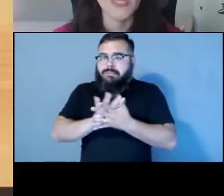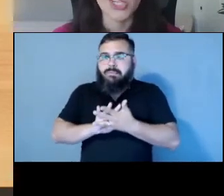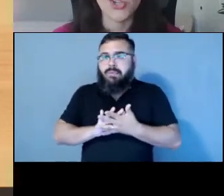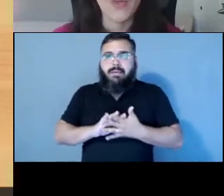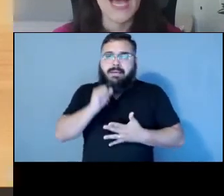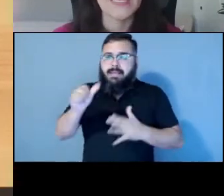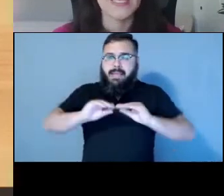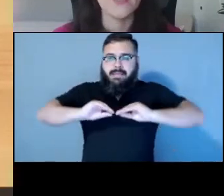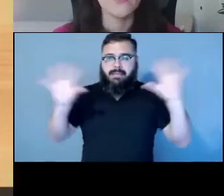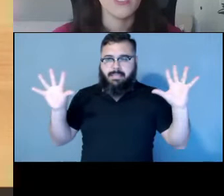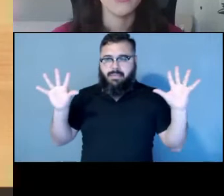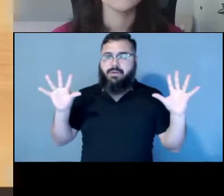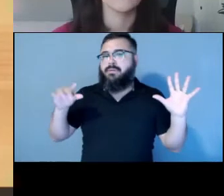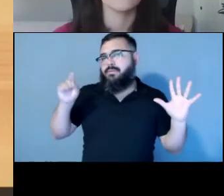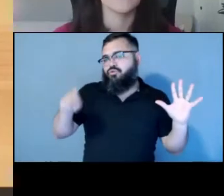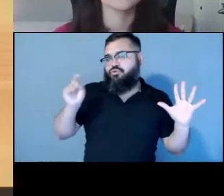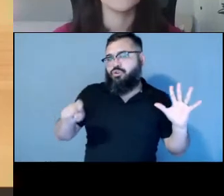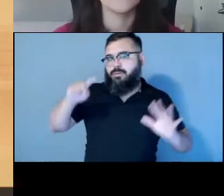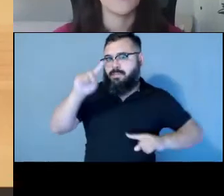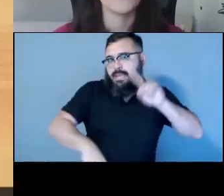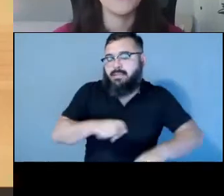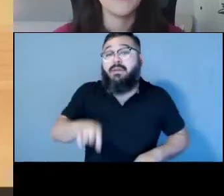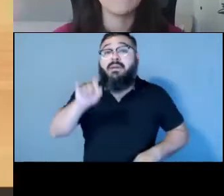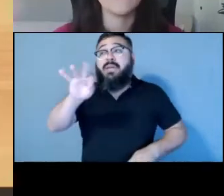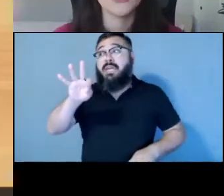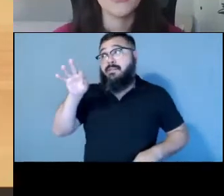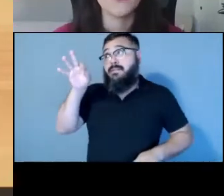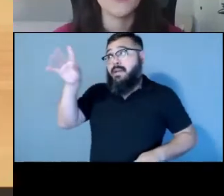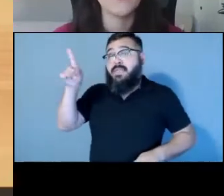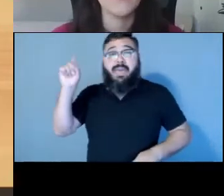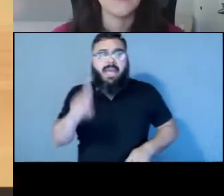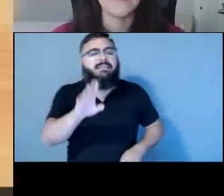that they should be asking you. So if they ask you about operating heavy machinery,